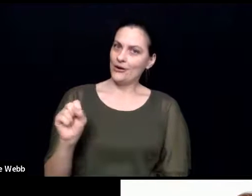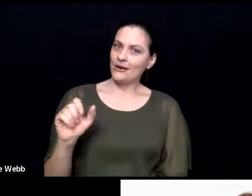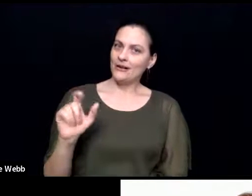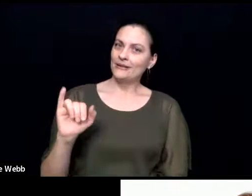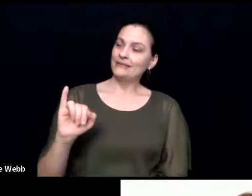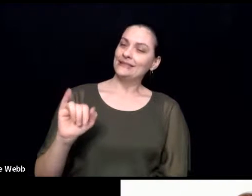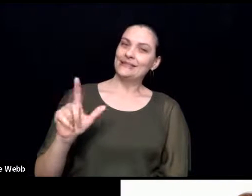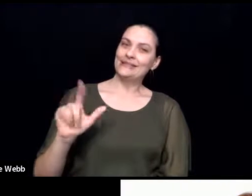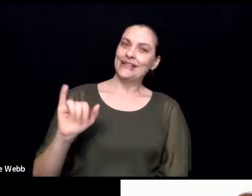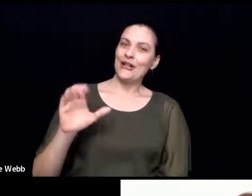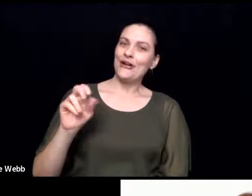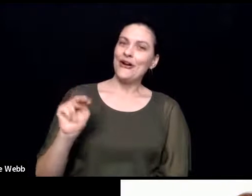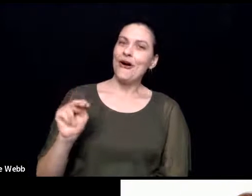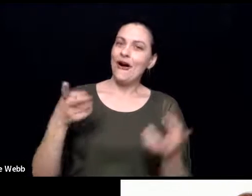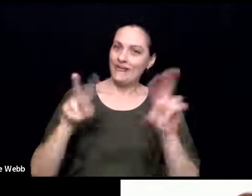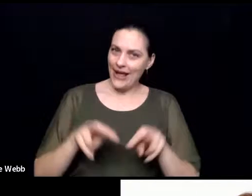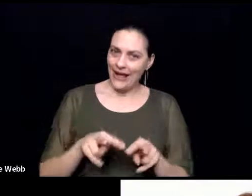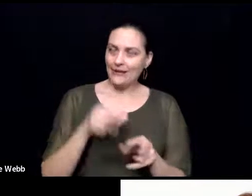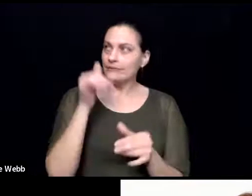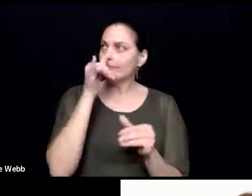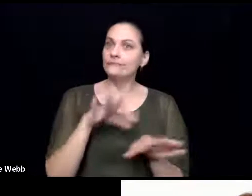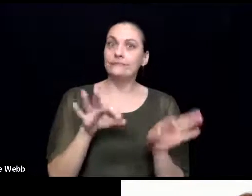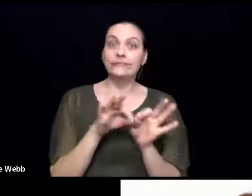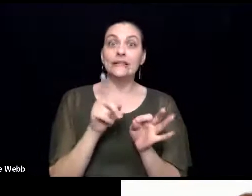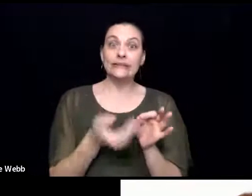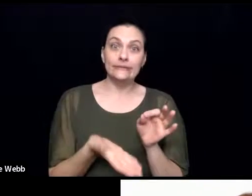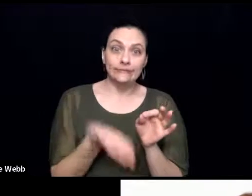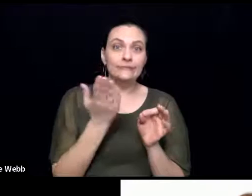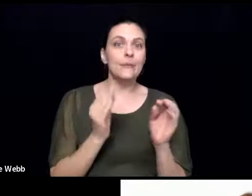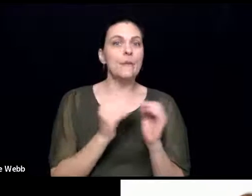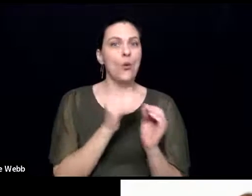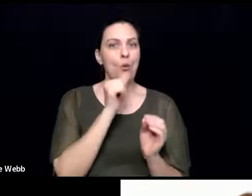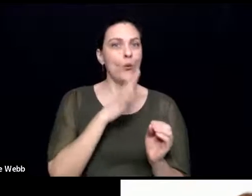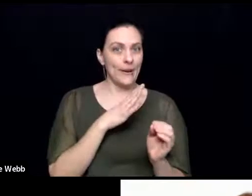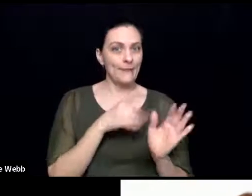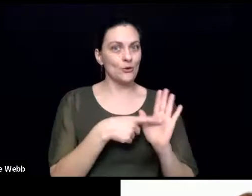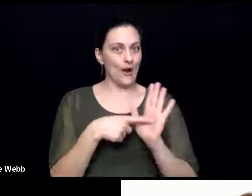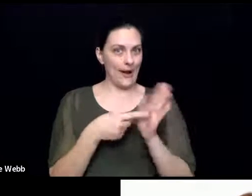This is why I start with saying we have to change ourselves first. If the leadership says